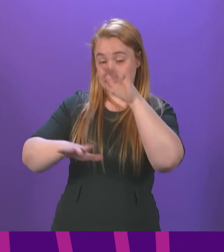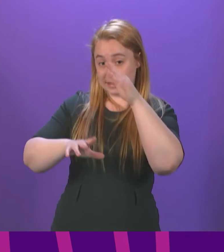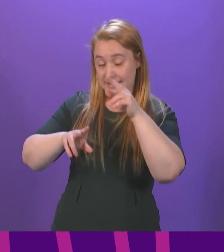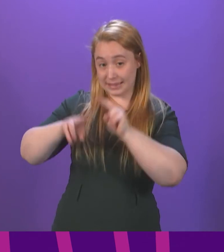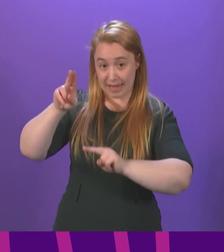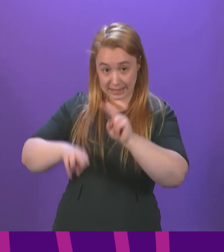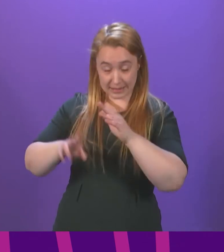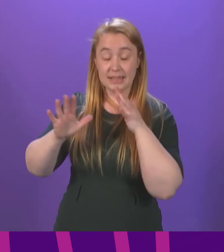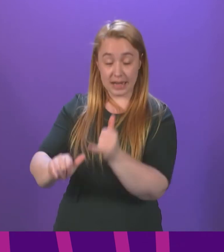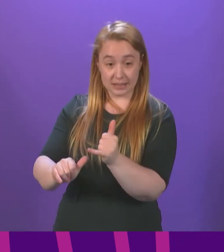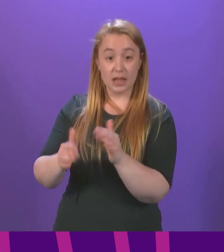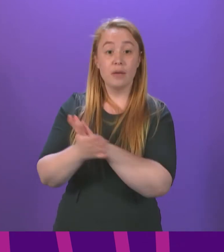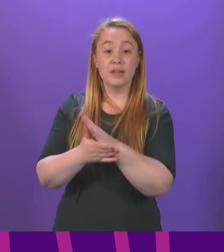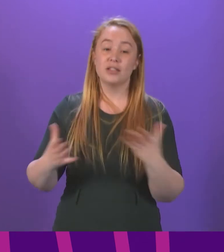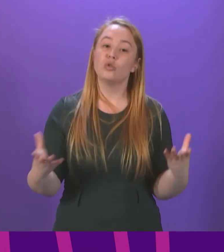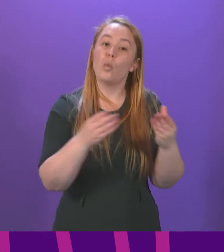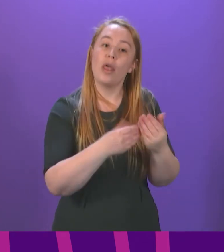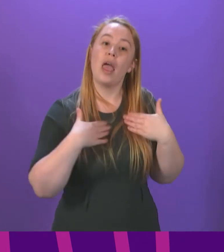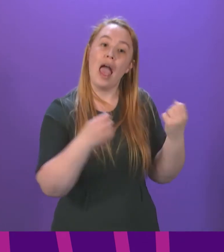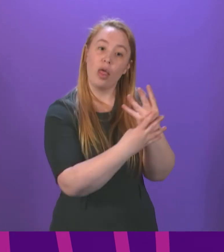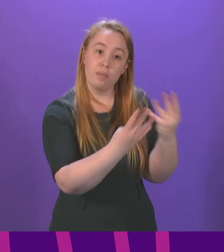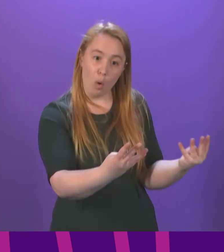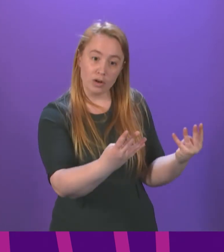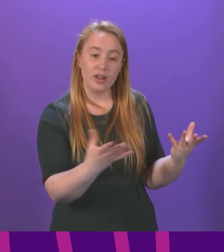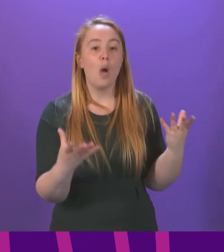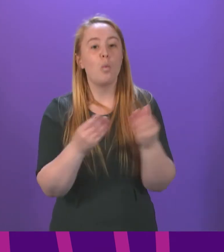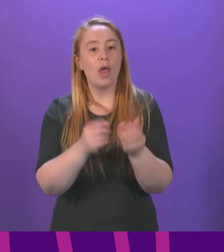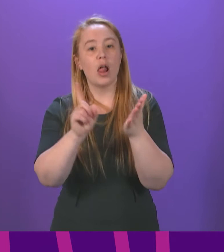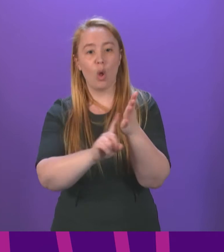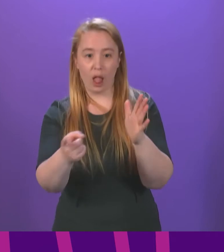done it in conjunction with health boards and local authorities. As I said in my statement,